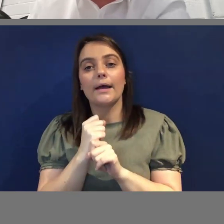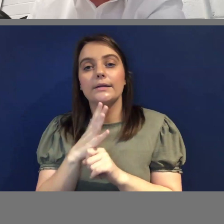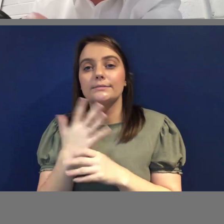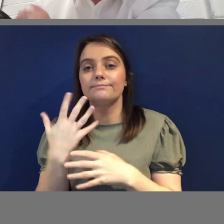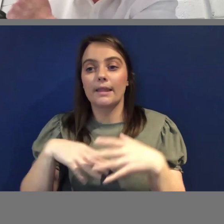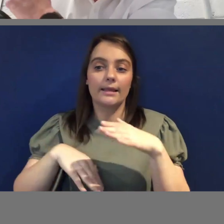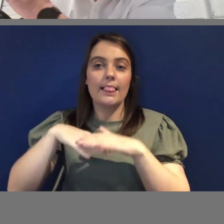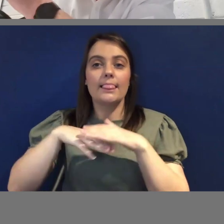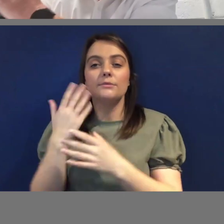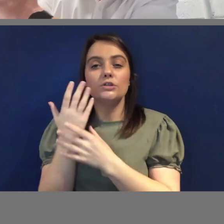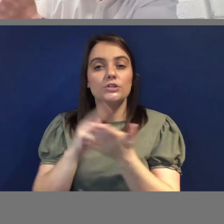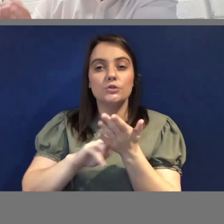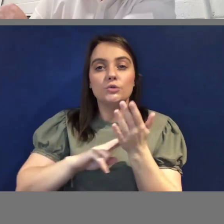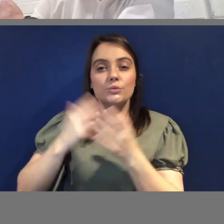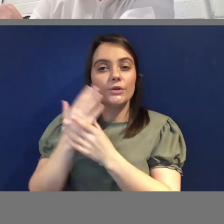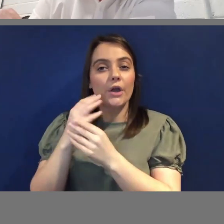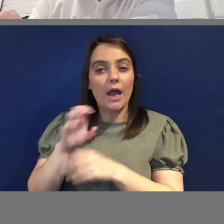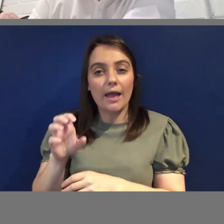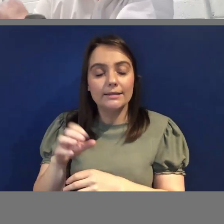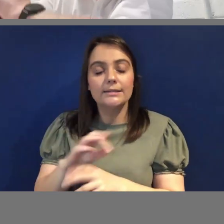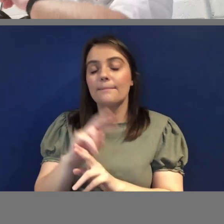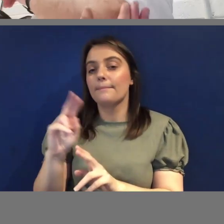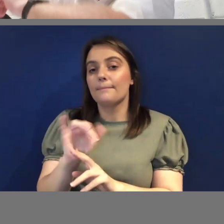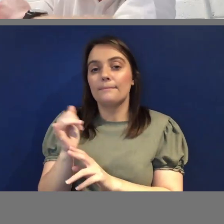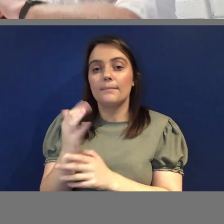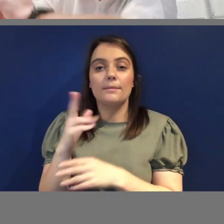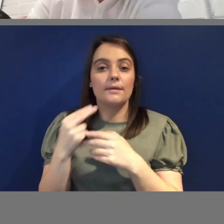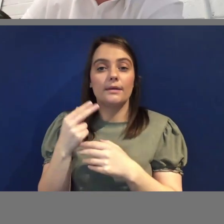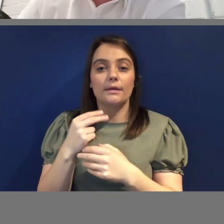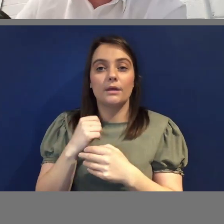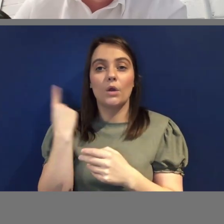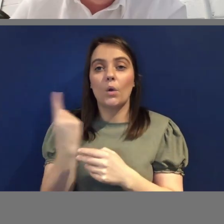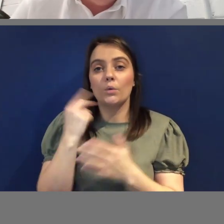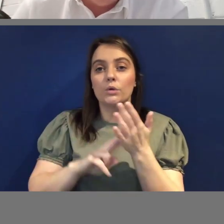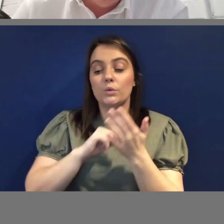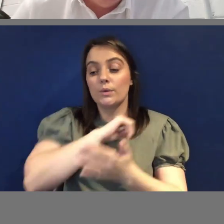people may have for example they may have only use of their elbow and stuff like that so ensuring